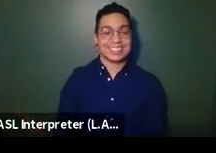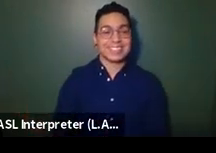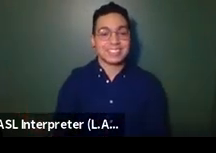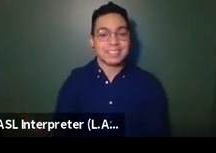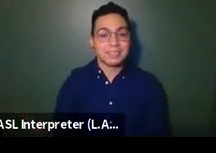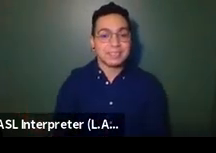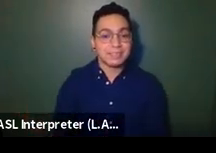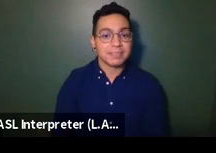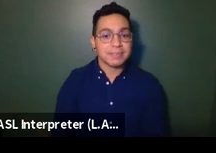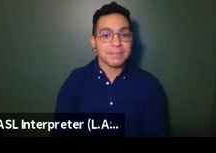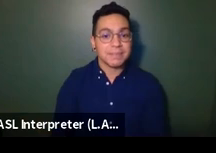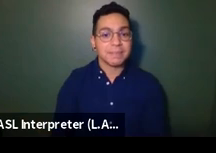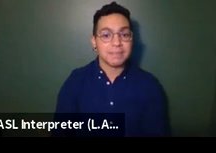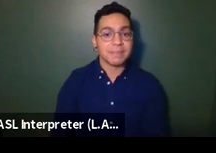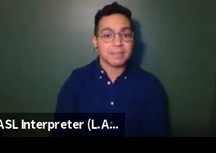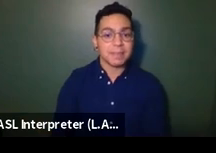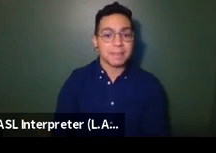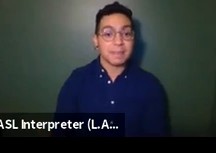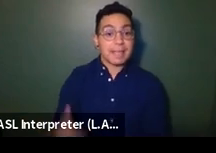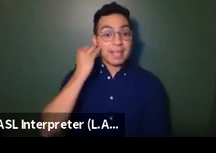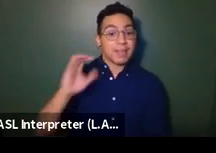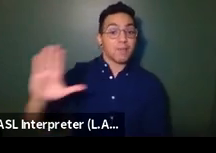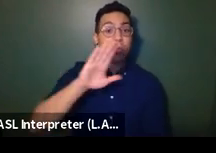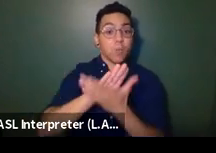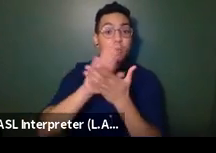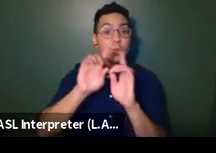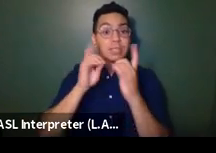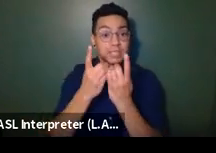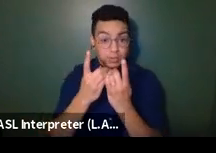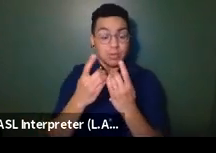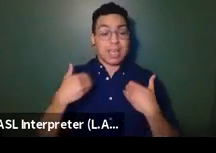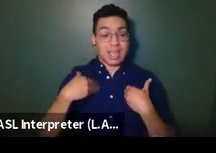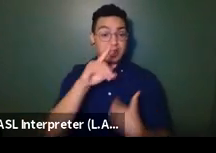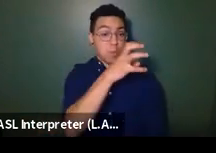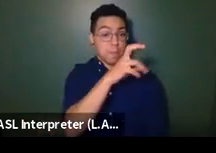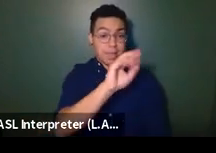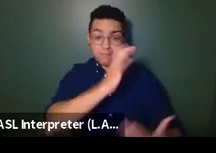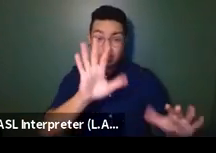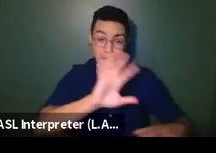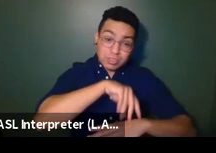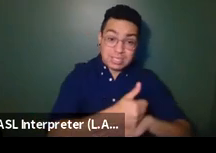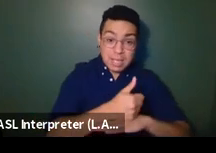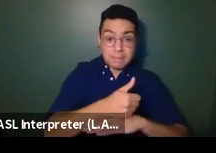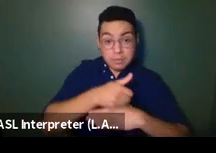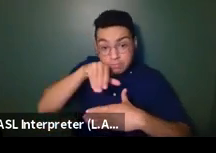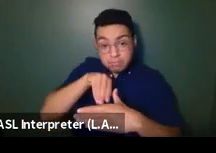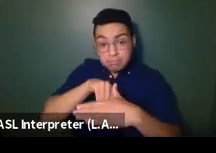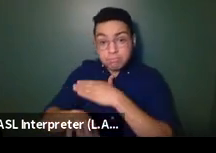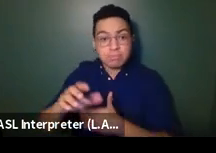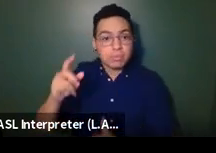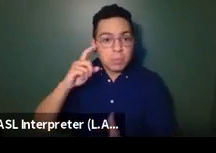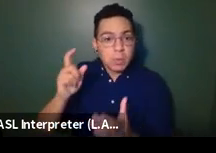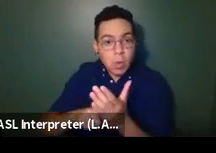ESD 189 - Amy Colburn: So if your district has that domain setup. You can if you go into the little settings gear next to a section.